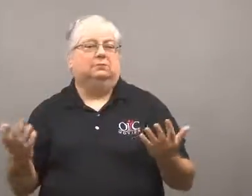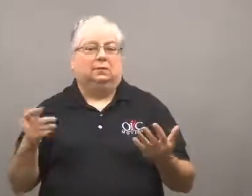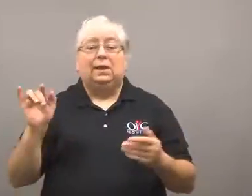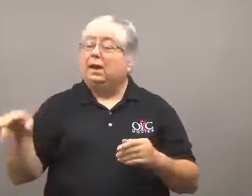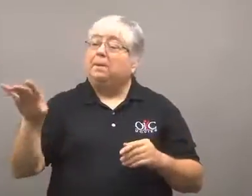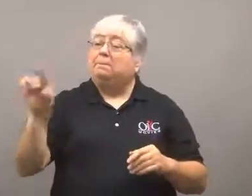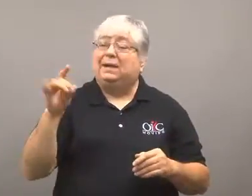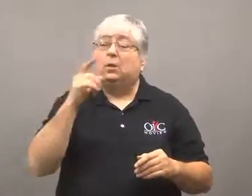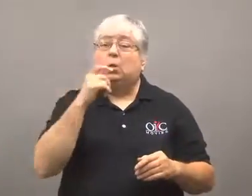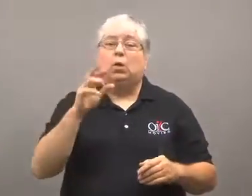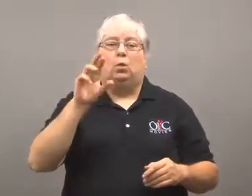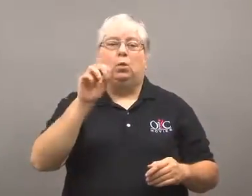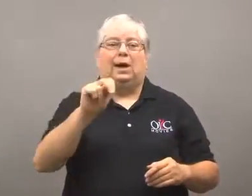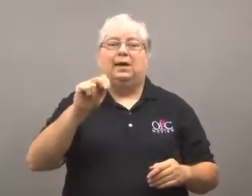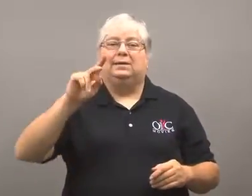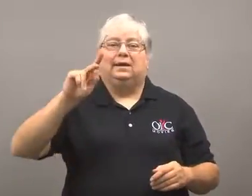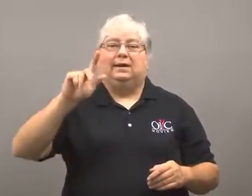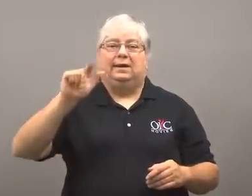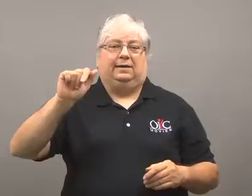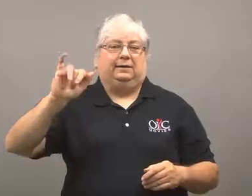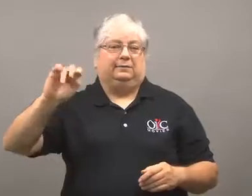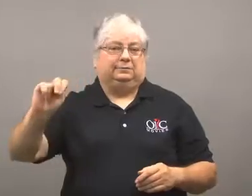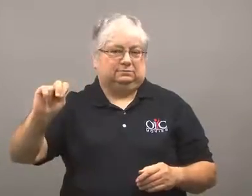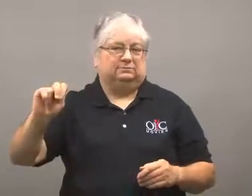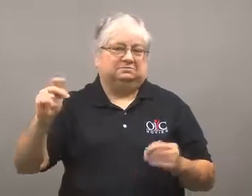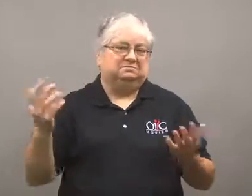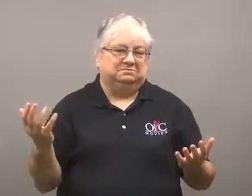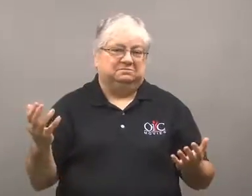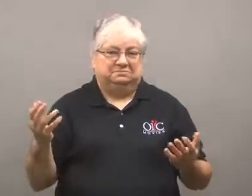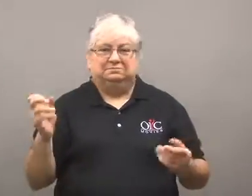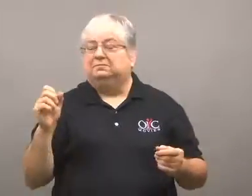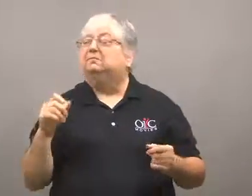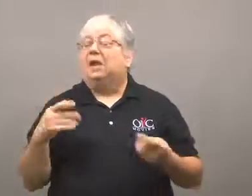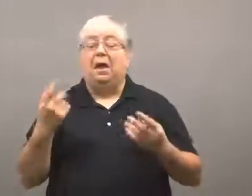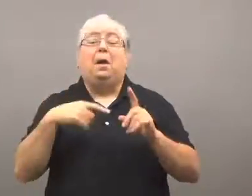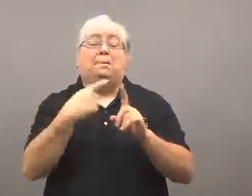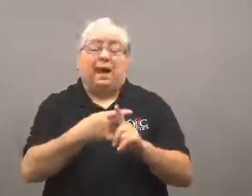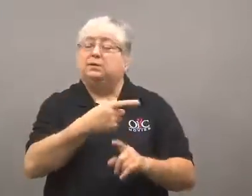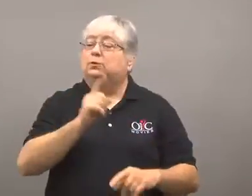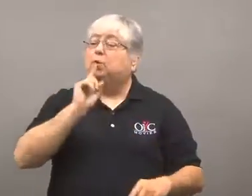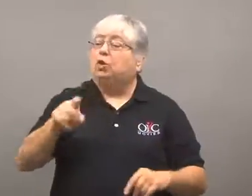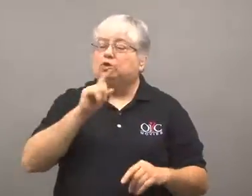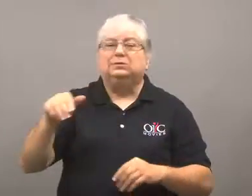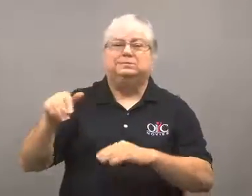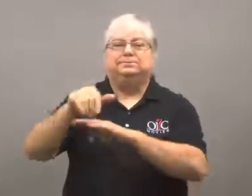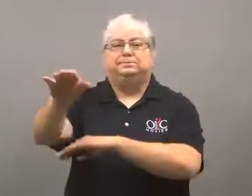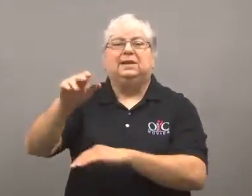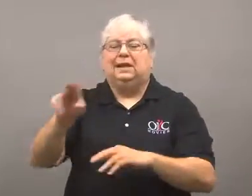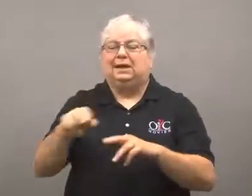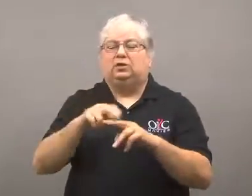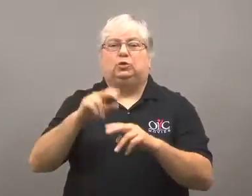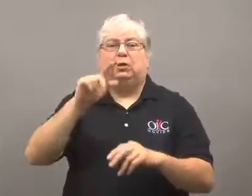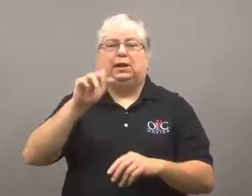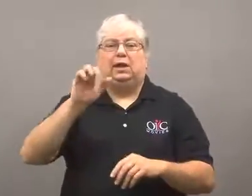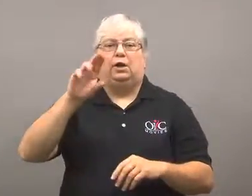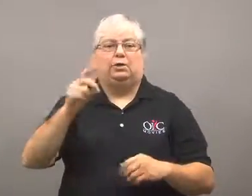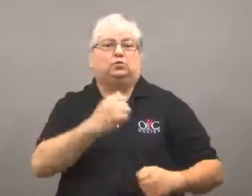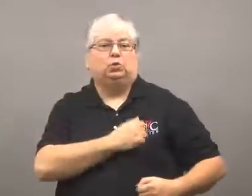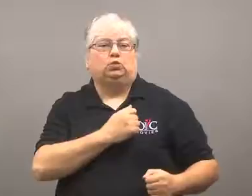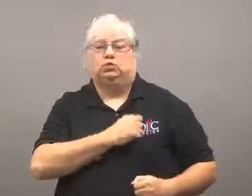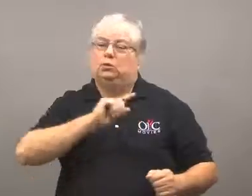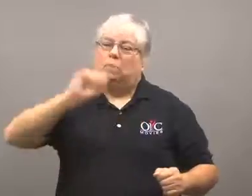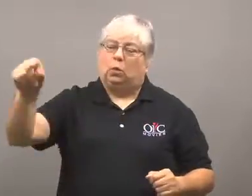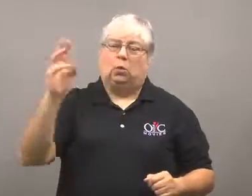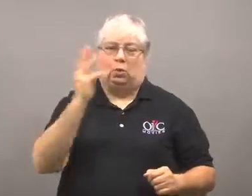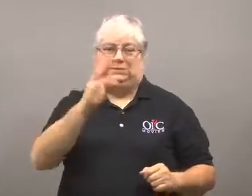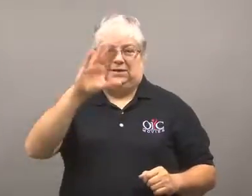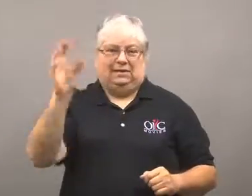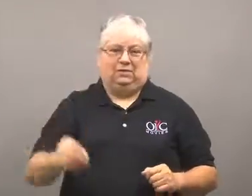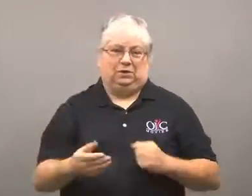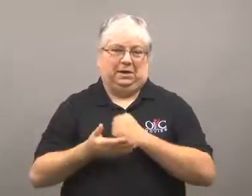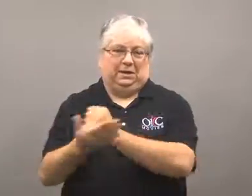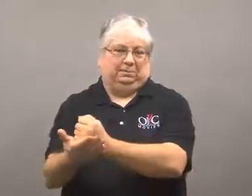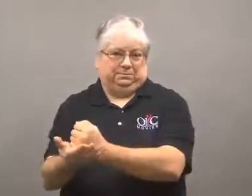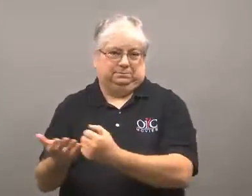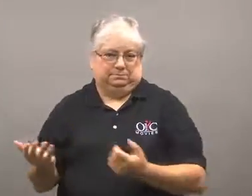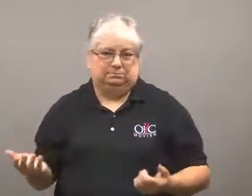Ron Klain was chosen for this position.